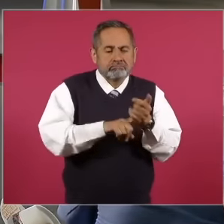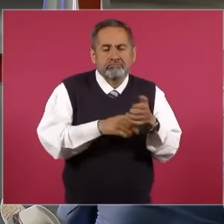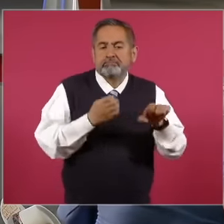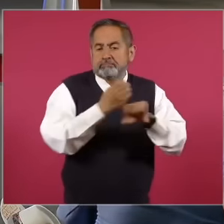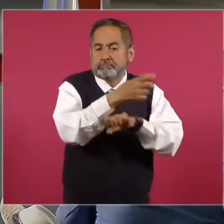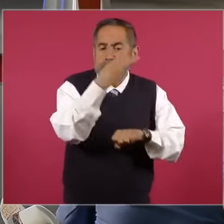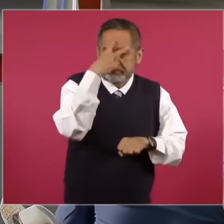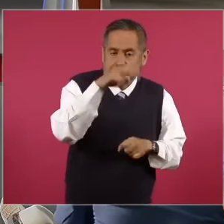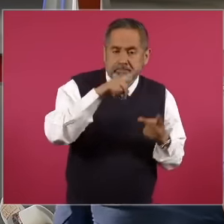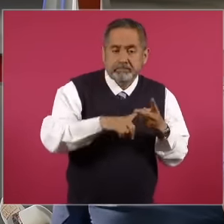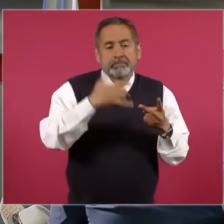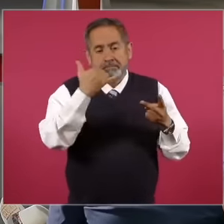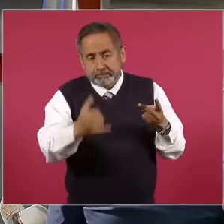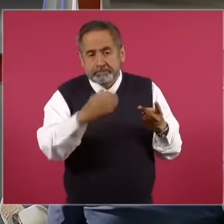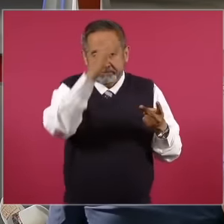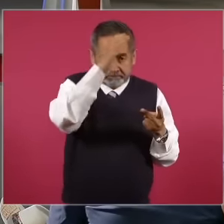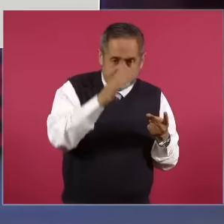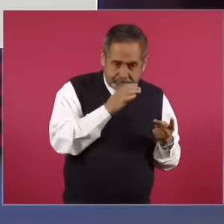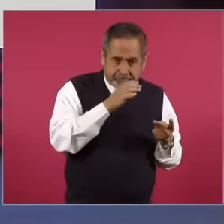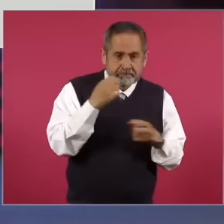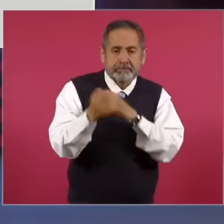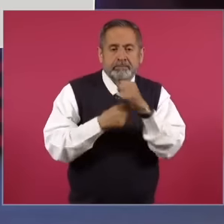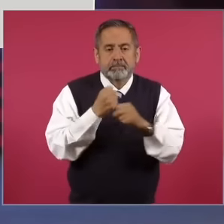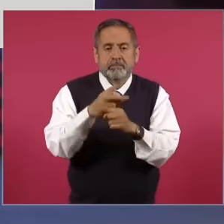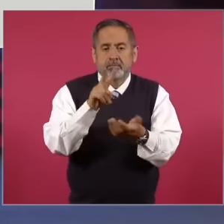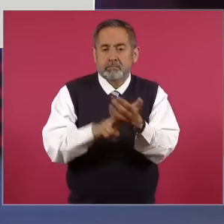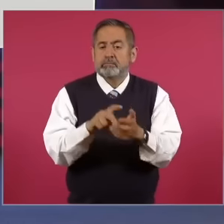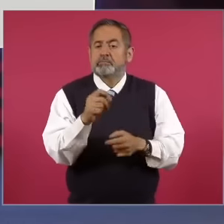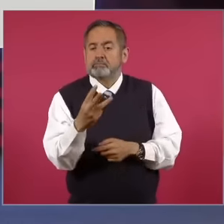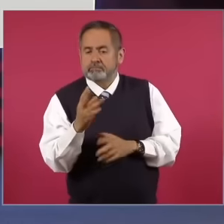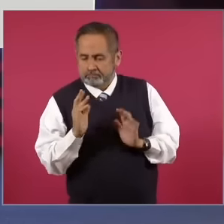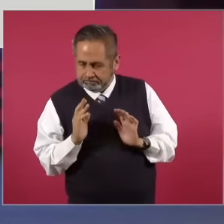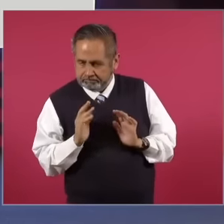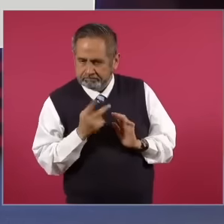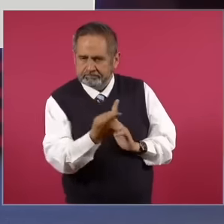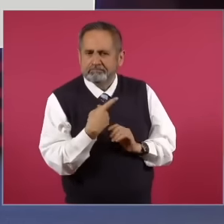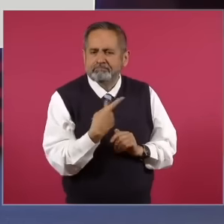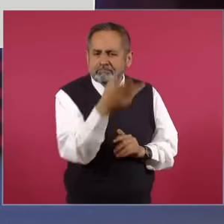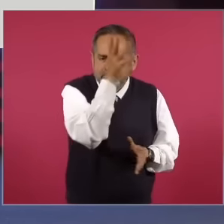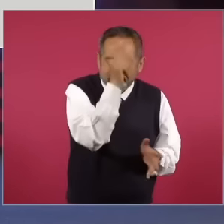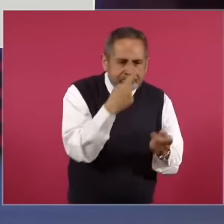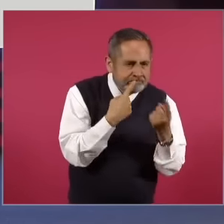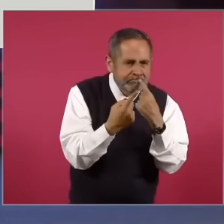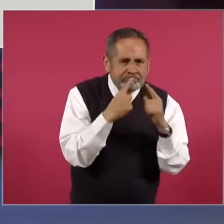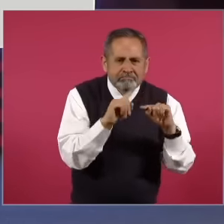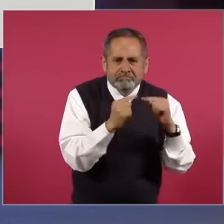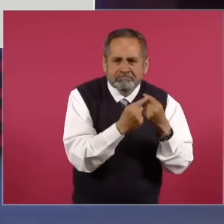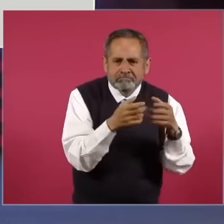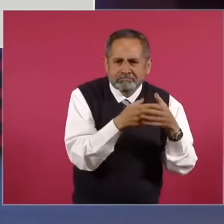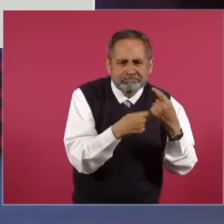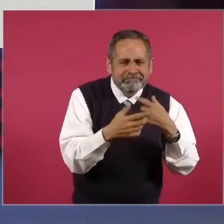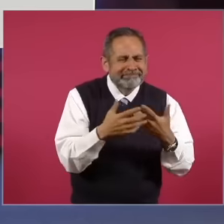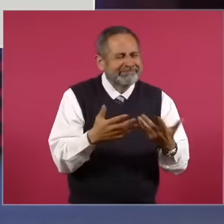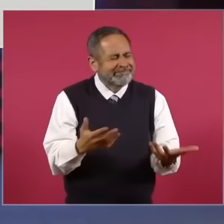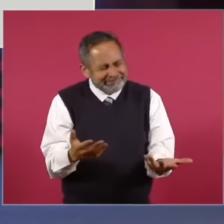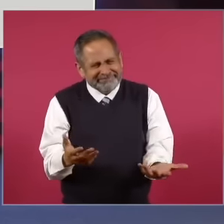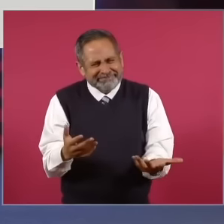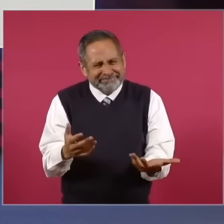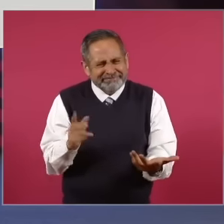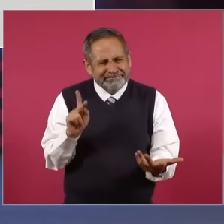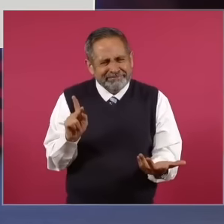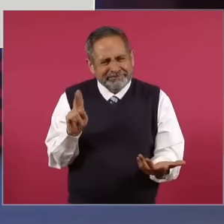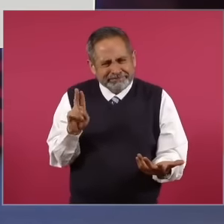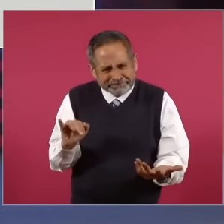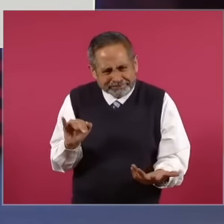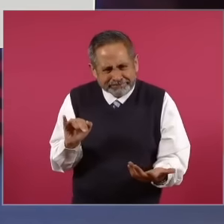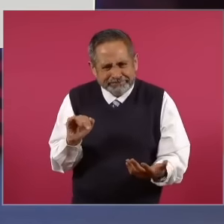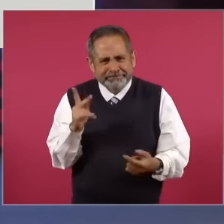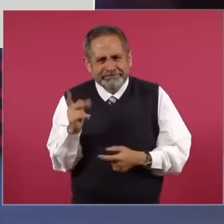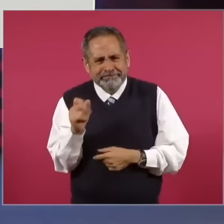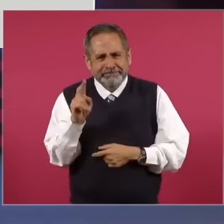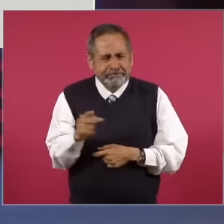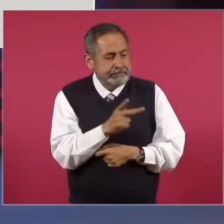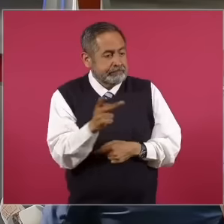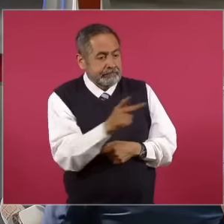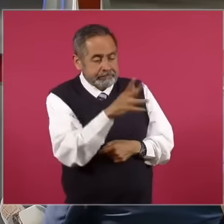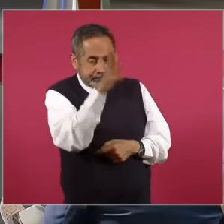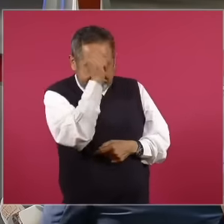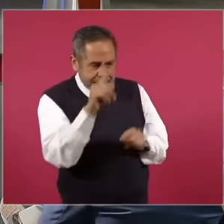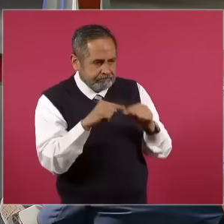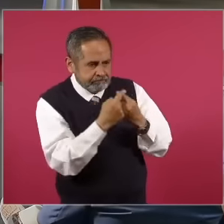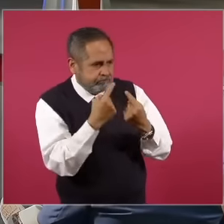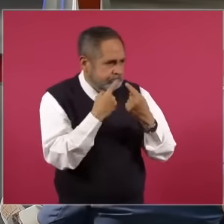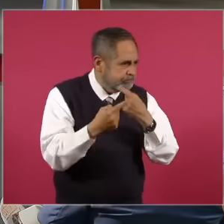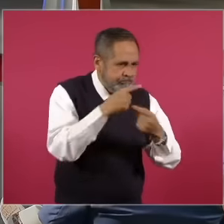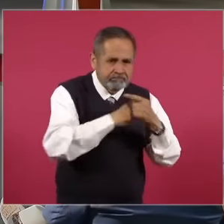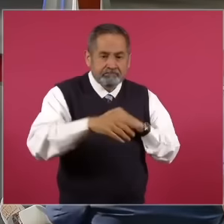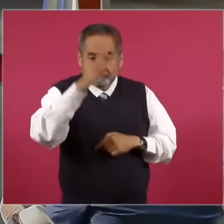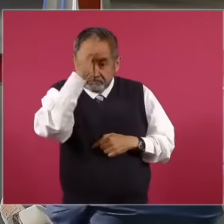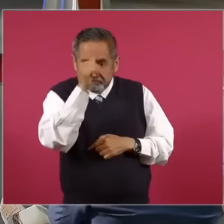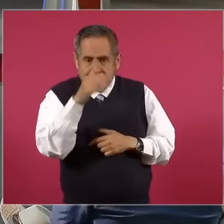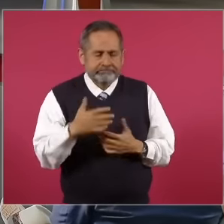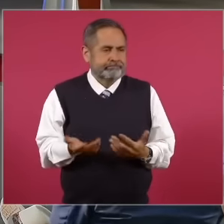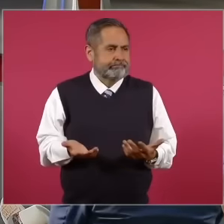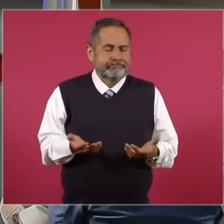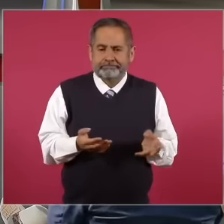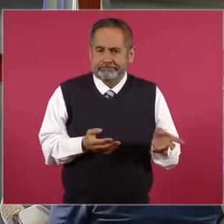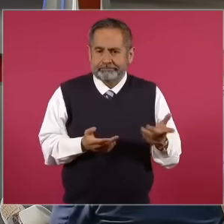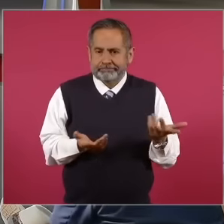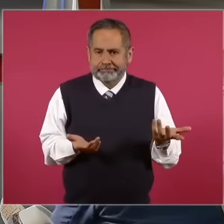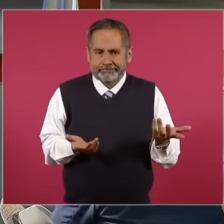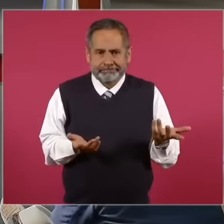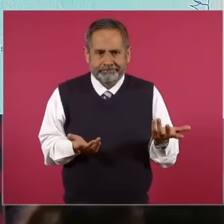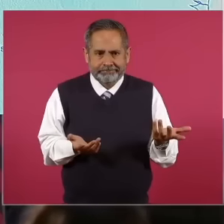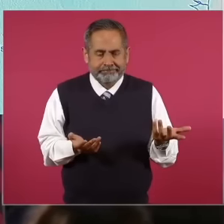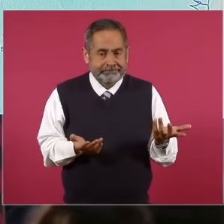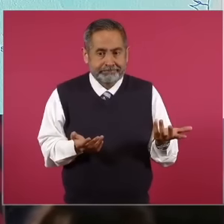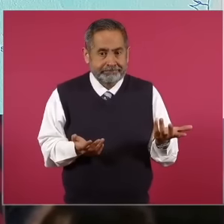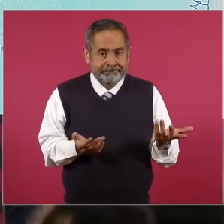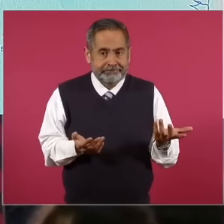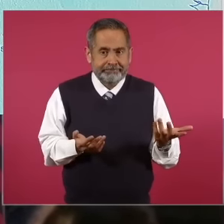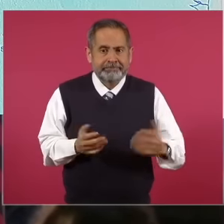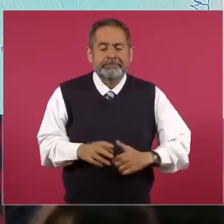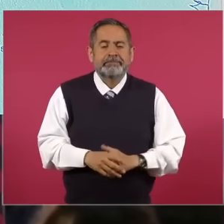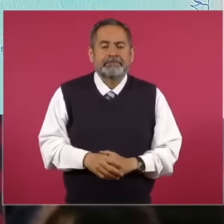Coahuila in the year 2023, that is, the PRI and the bread come to an agreement and